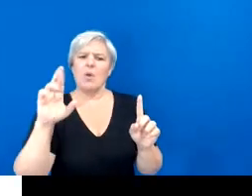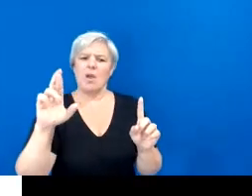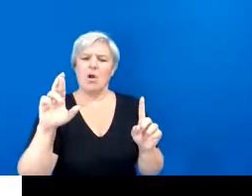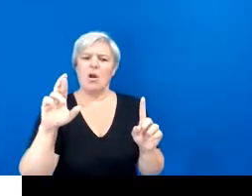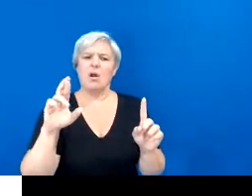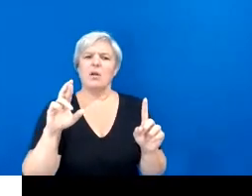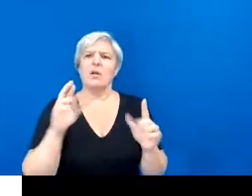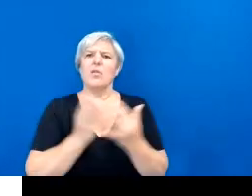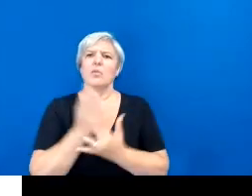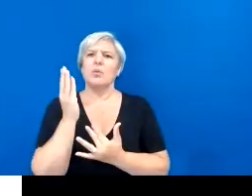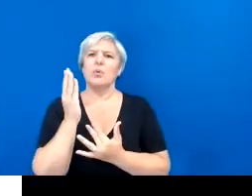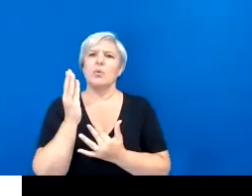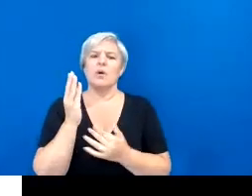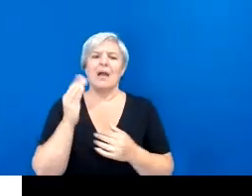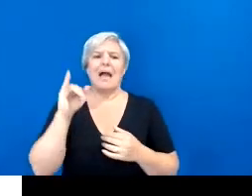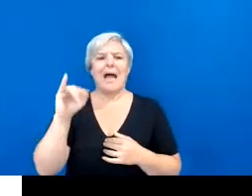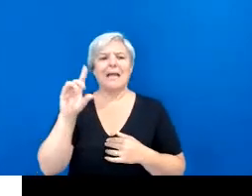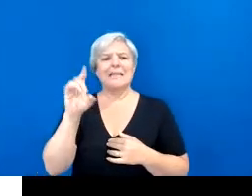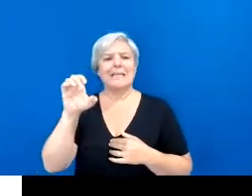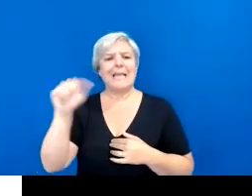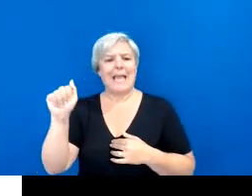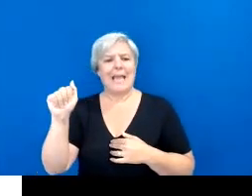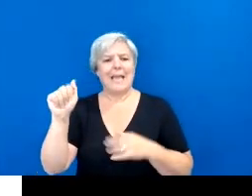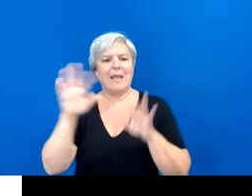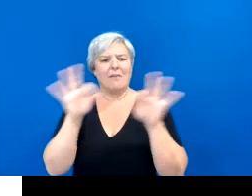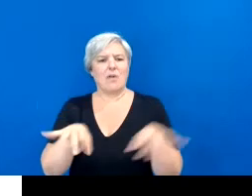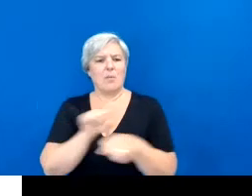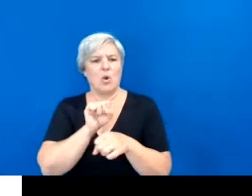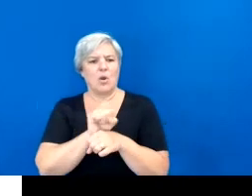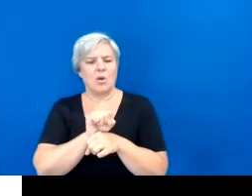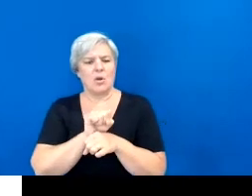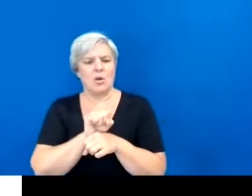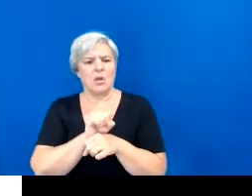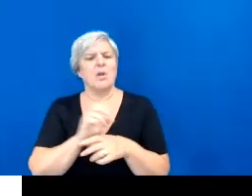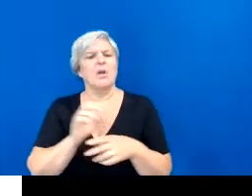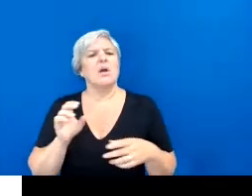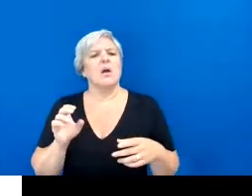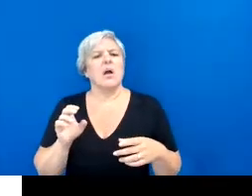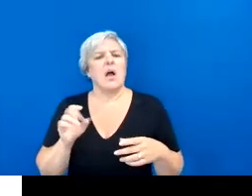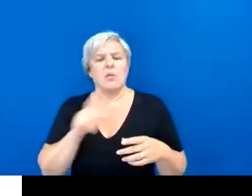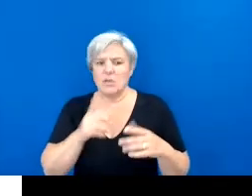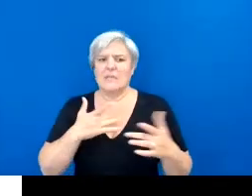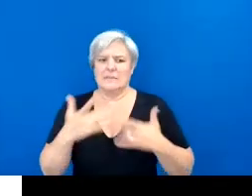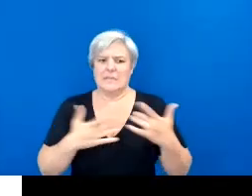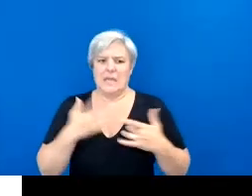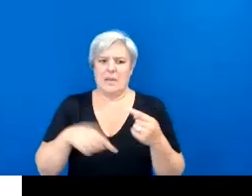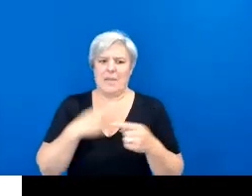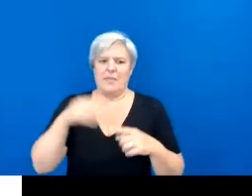and that is something called the IDEA framework. It's I'm really, really excited about that.